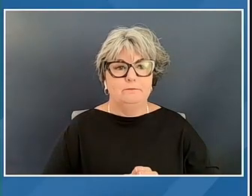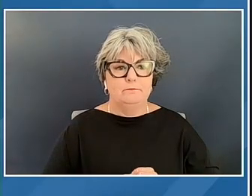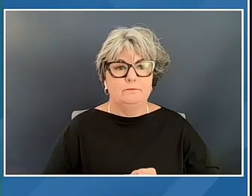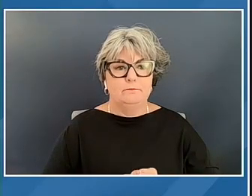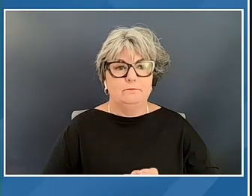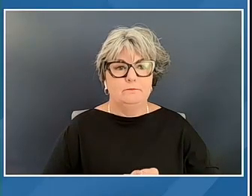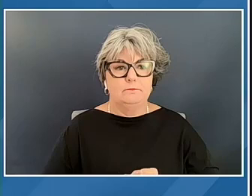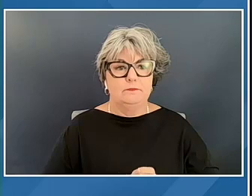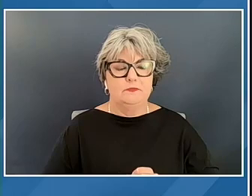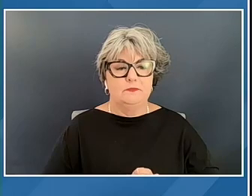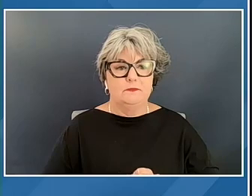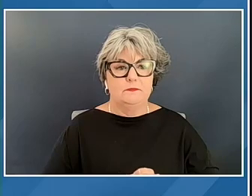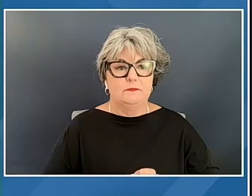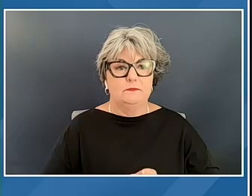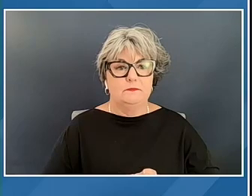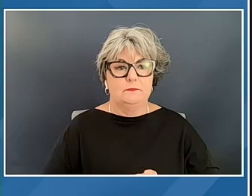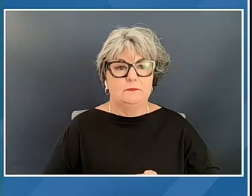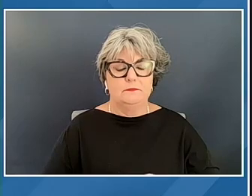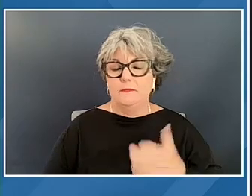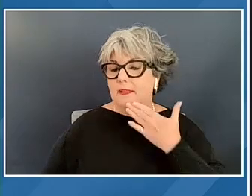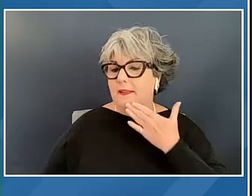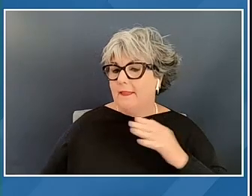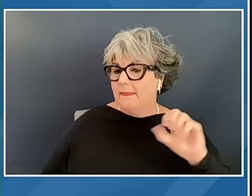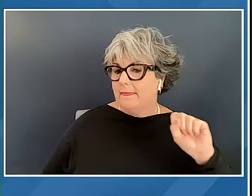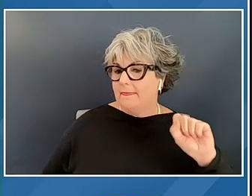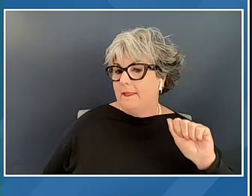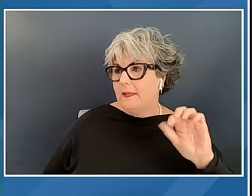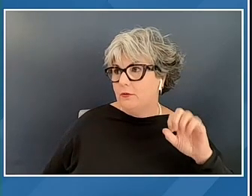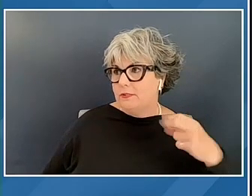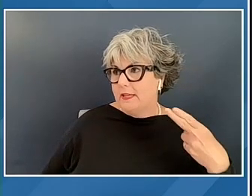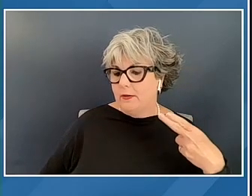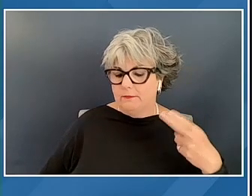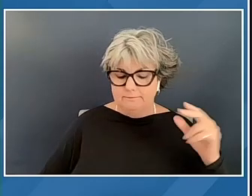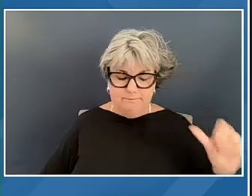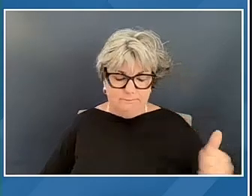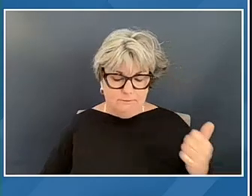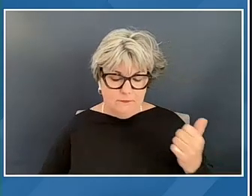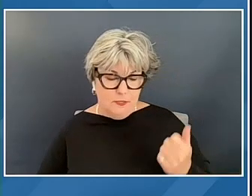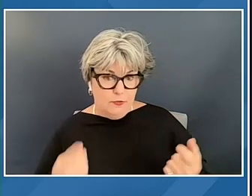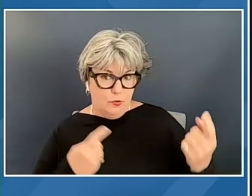Thank you, Sarah. Other questions, comments, ideas?